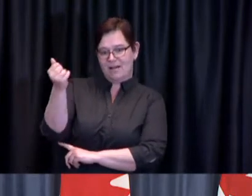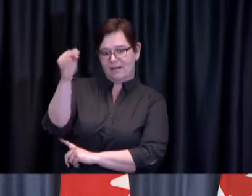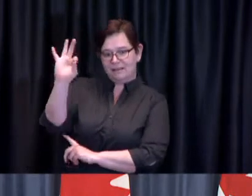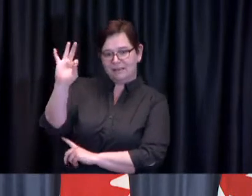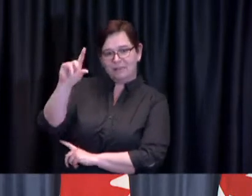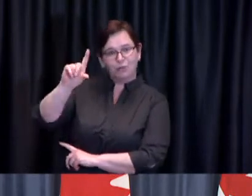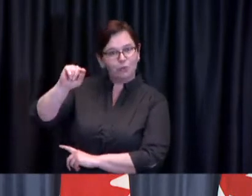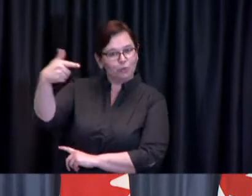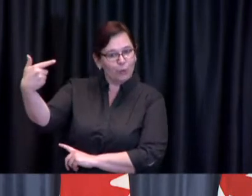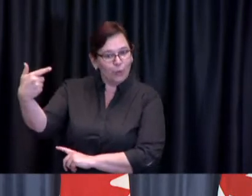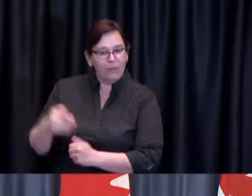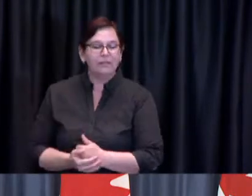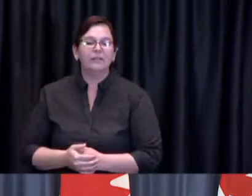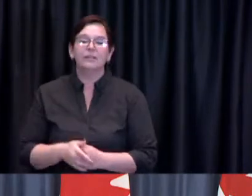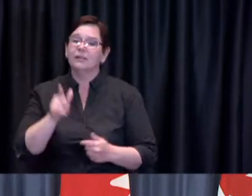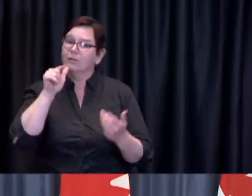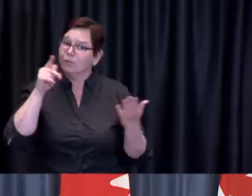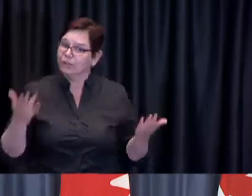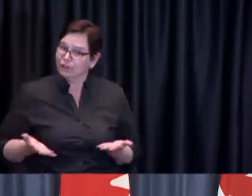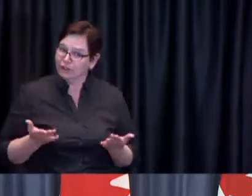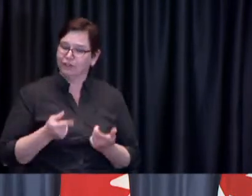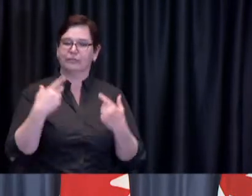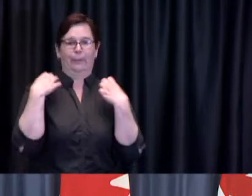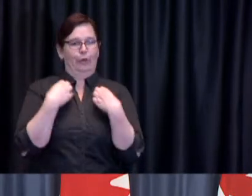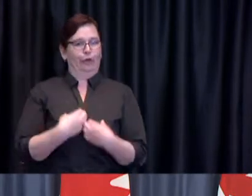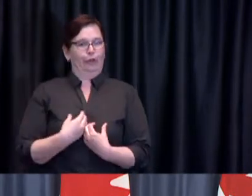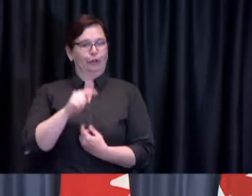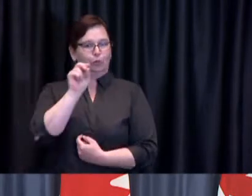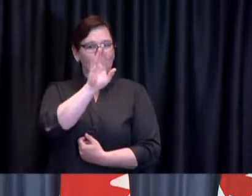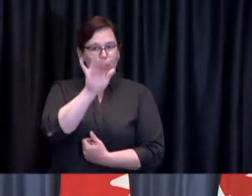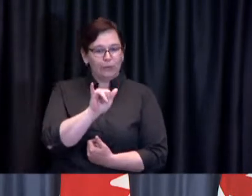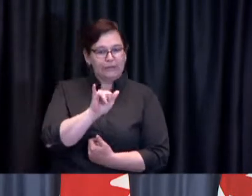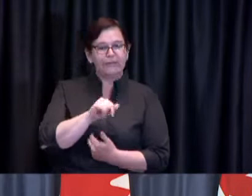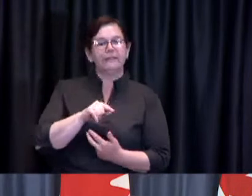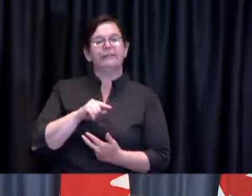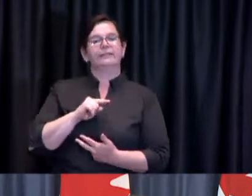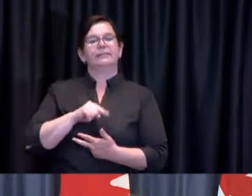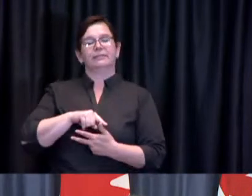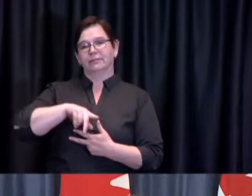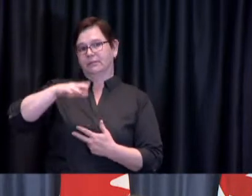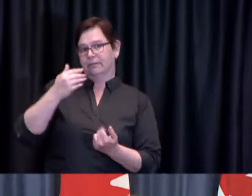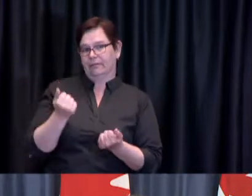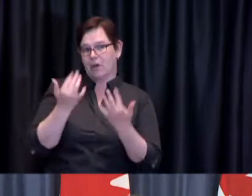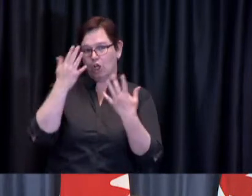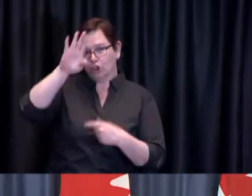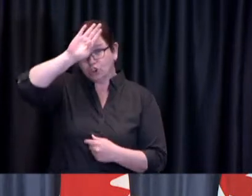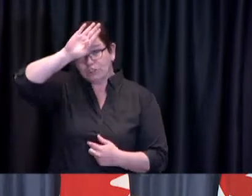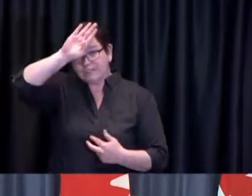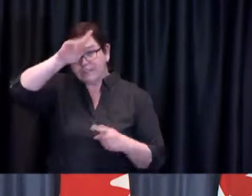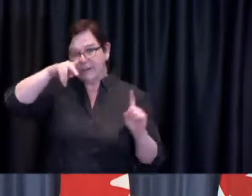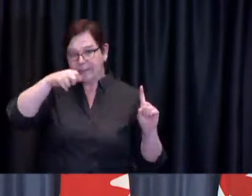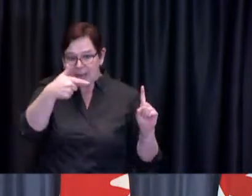Joining us today is Toronto Mayor John Tory Toronto Fire Chief and the General Manager of the Office of Emergency Management Matthew Pegg